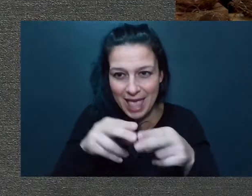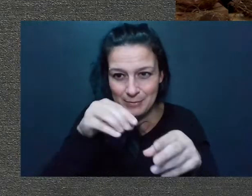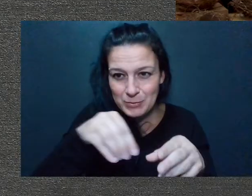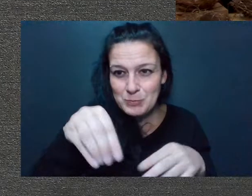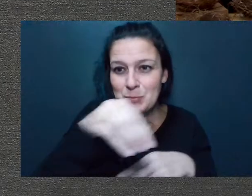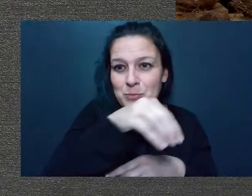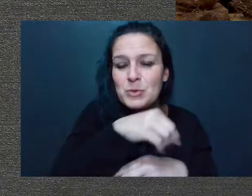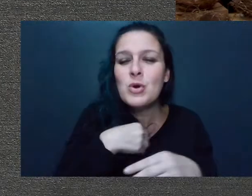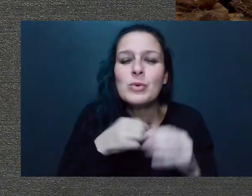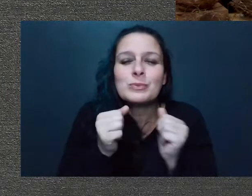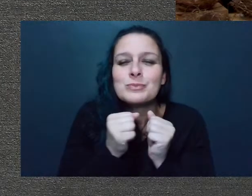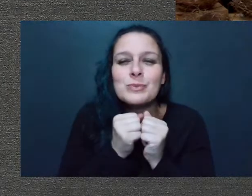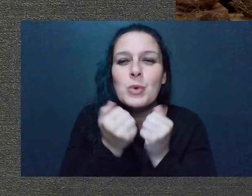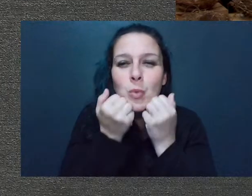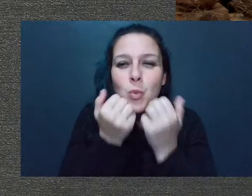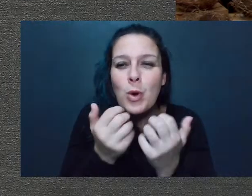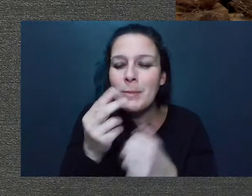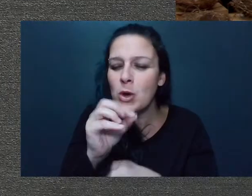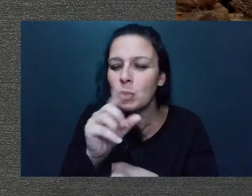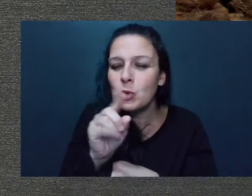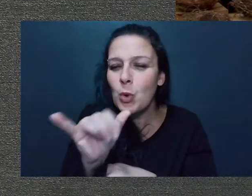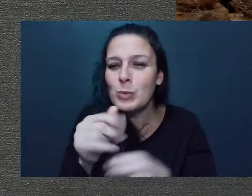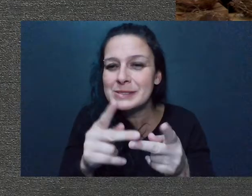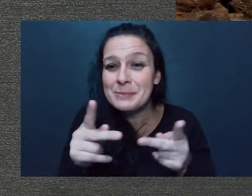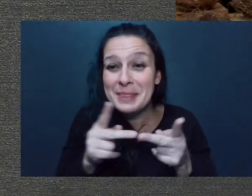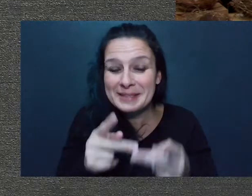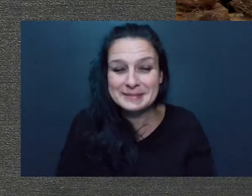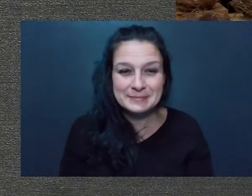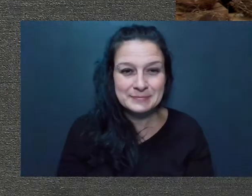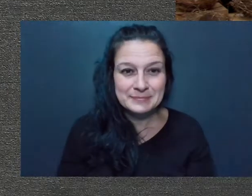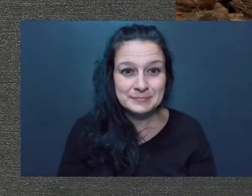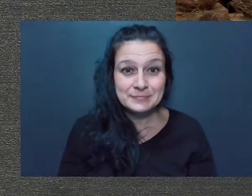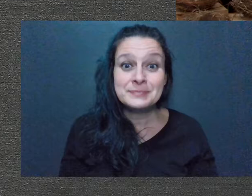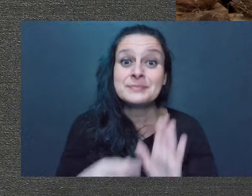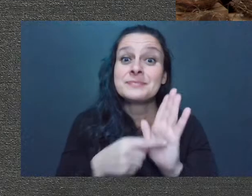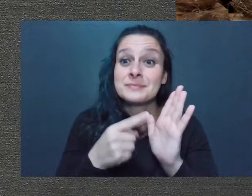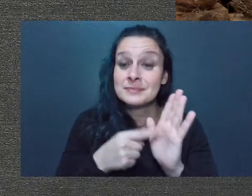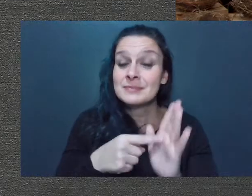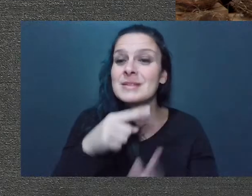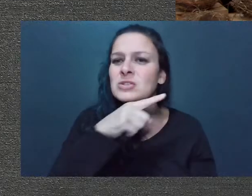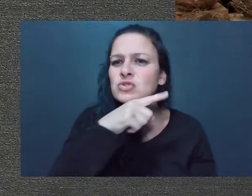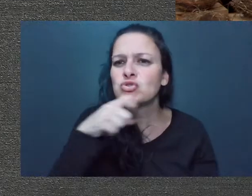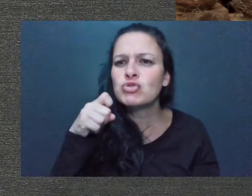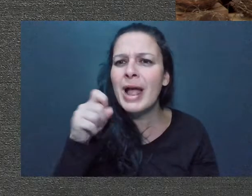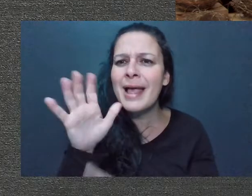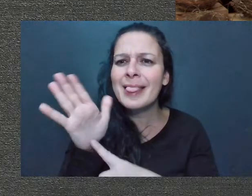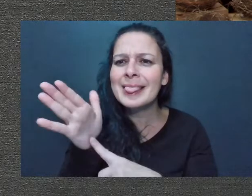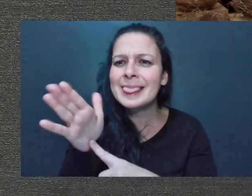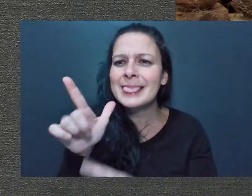there to have a nice cozy place. And sometimes there's dried up leaves.